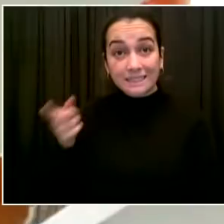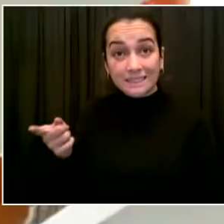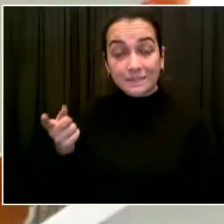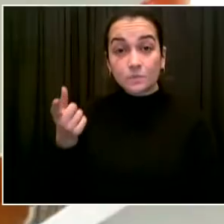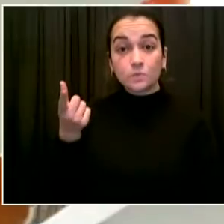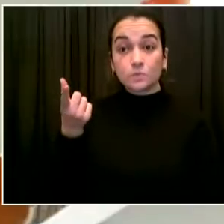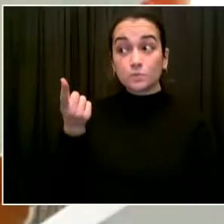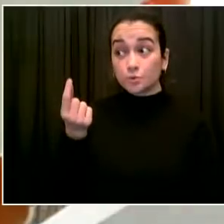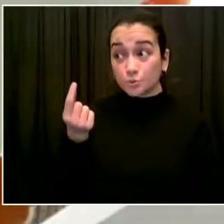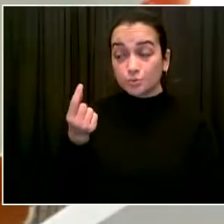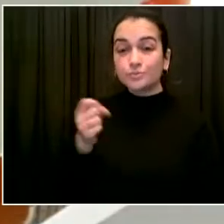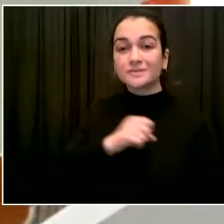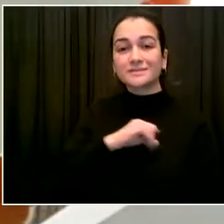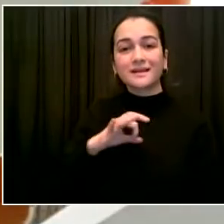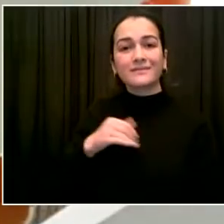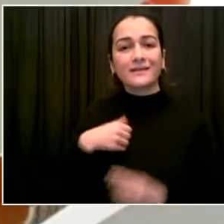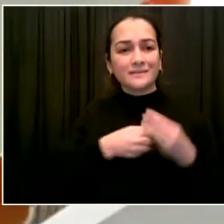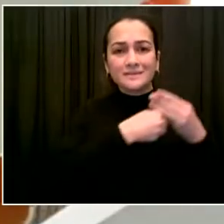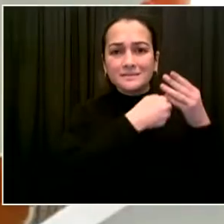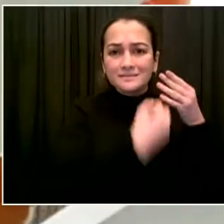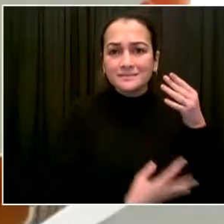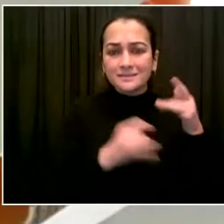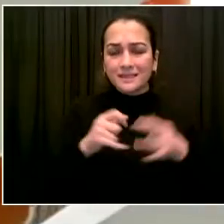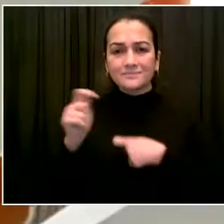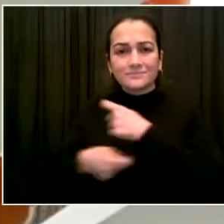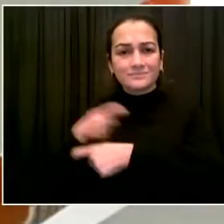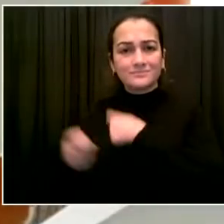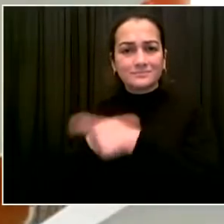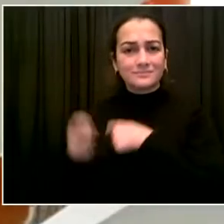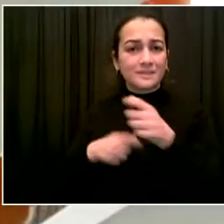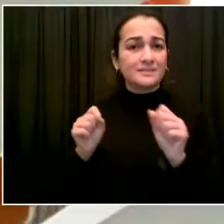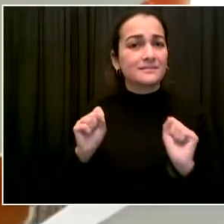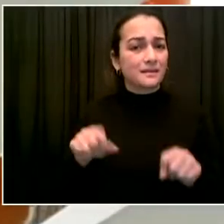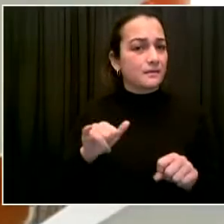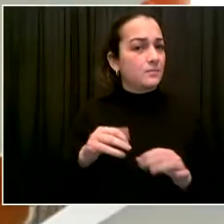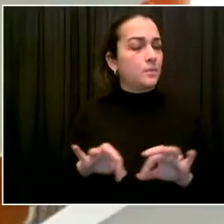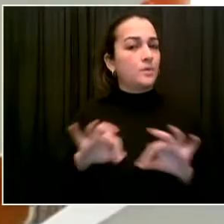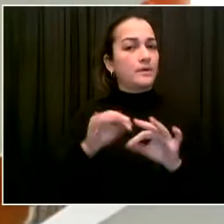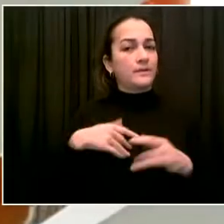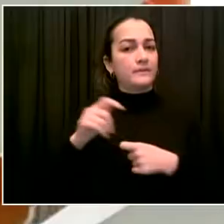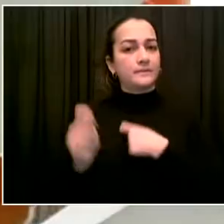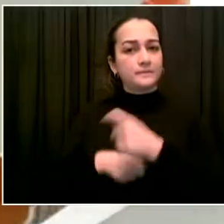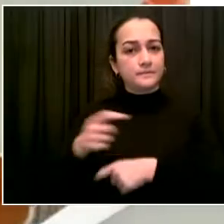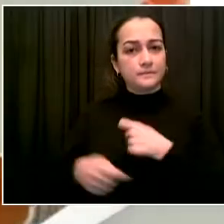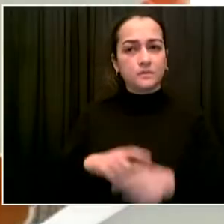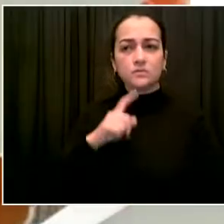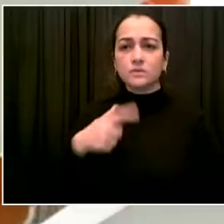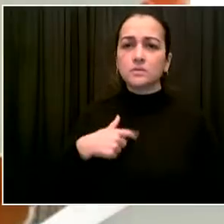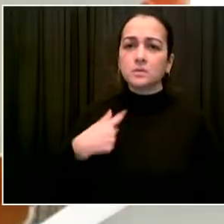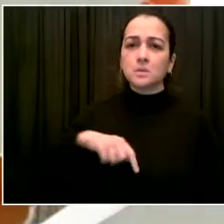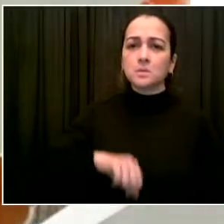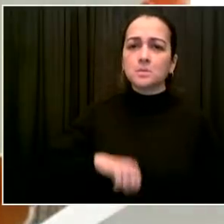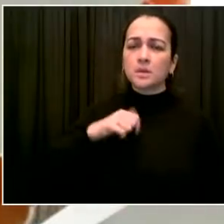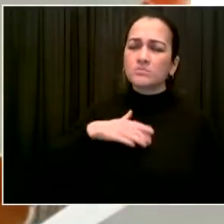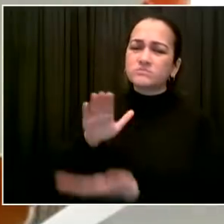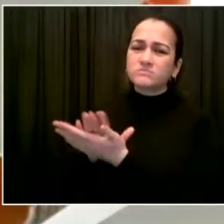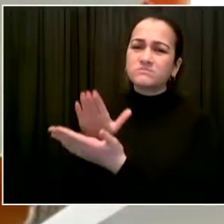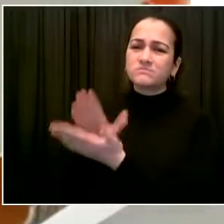RAISED ON THE STRUCTURE. OUR STAFF ARE HEROES. THEY TAKE RISKS COMING TO WORK